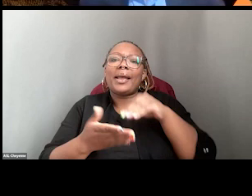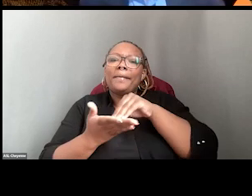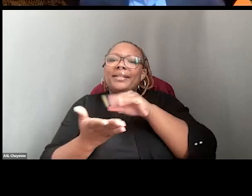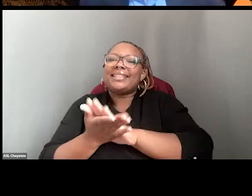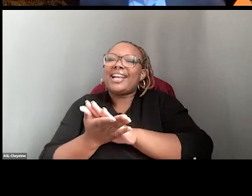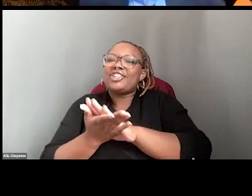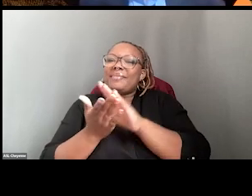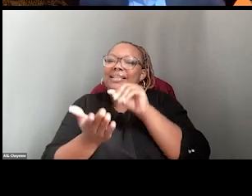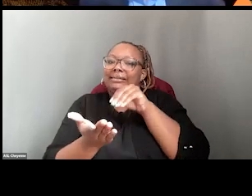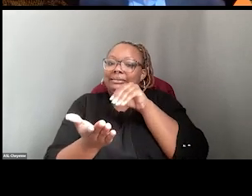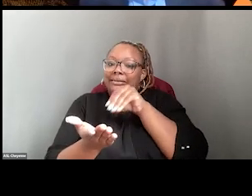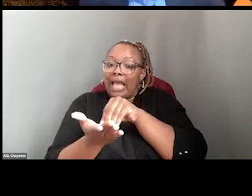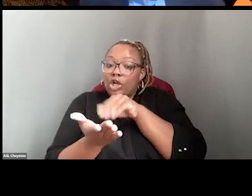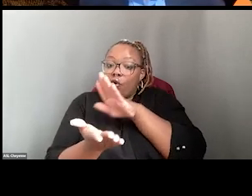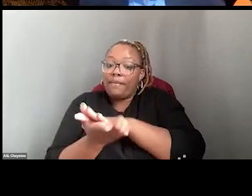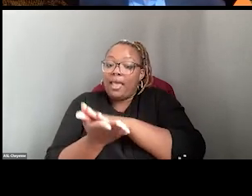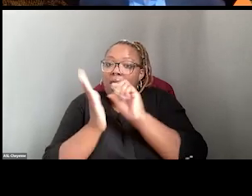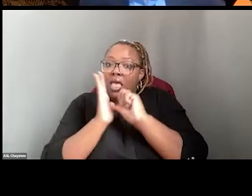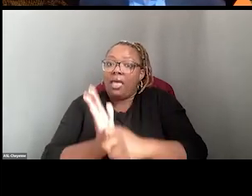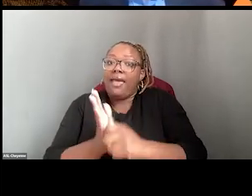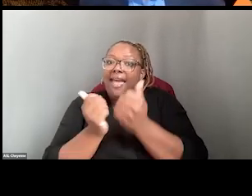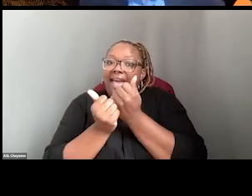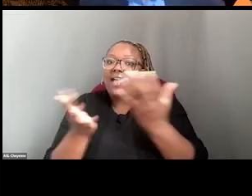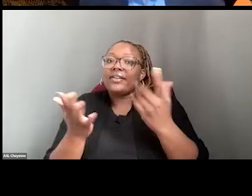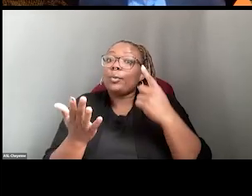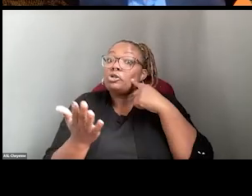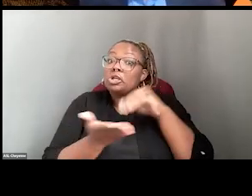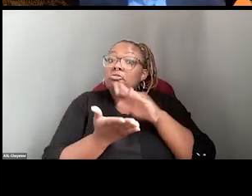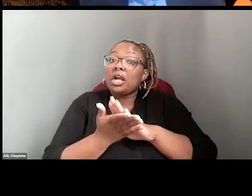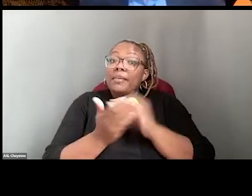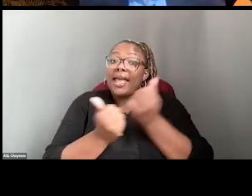And then when you think you've documented everything, document your documents.